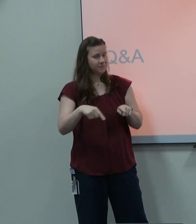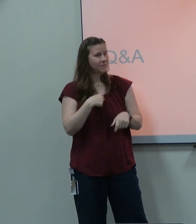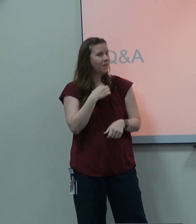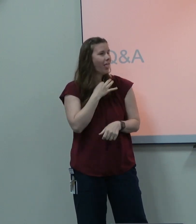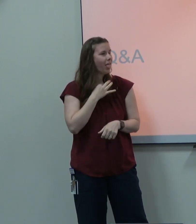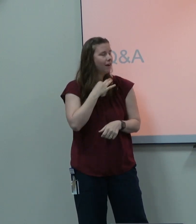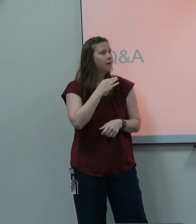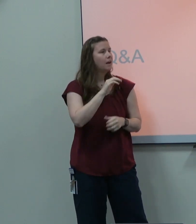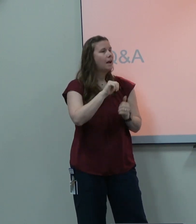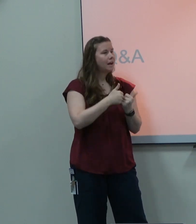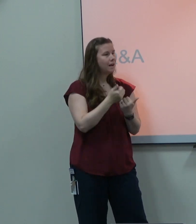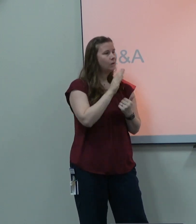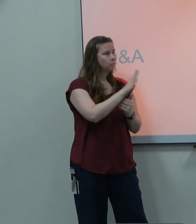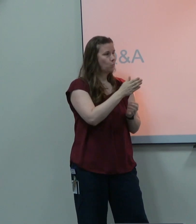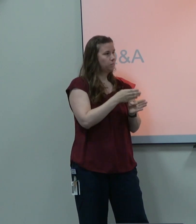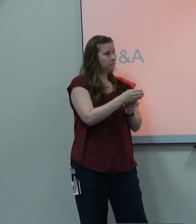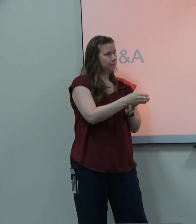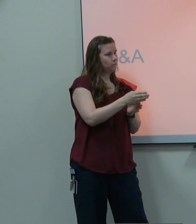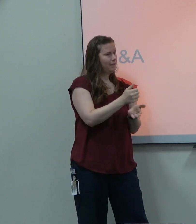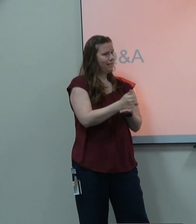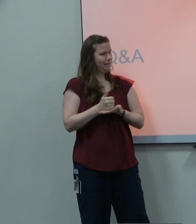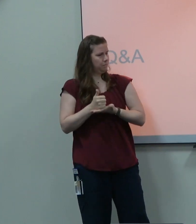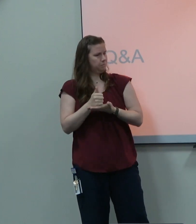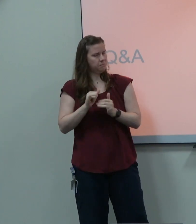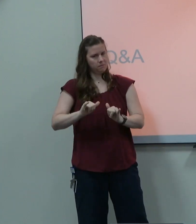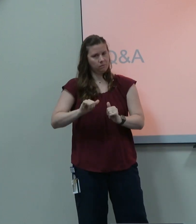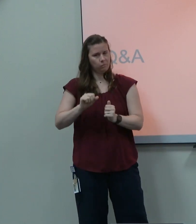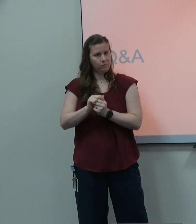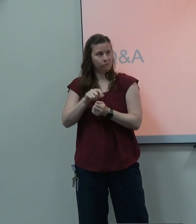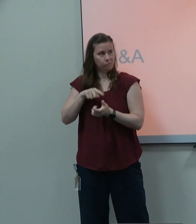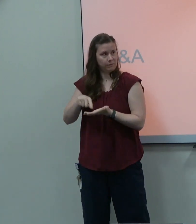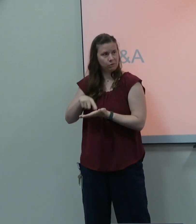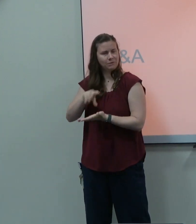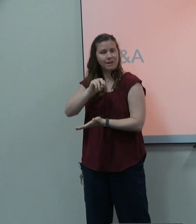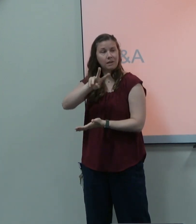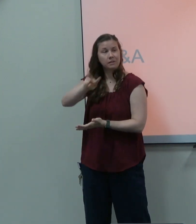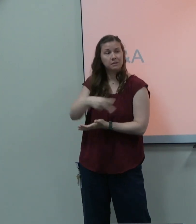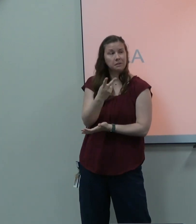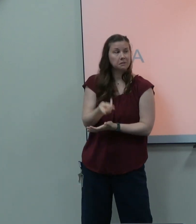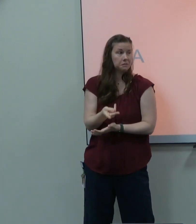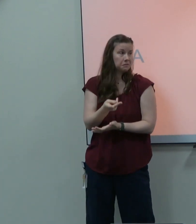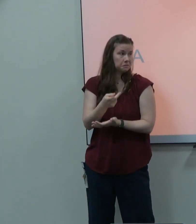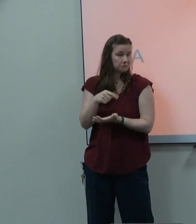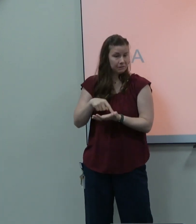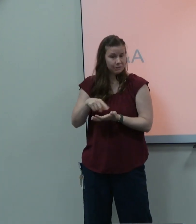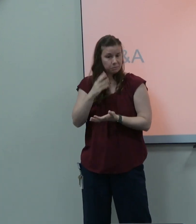and you have varying majors. So I'm curious how your major helped you with your research